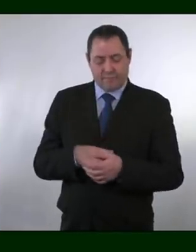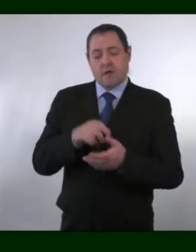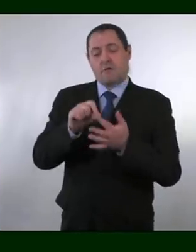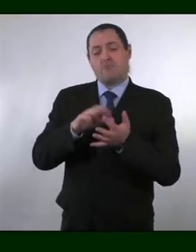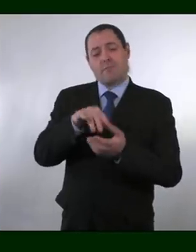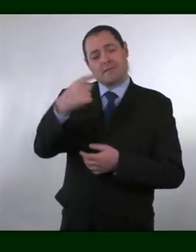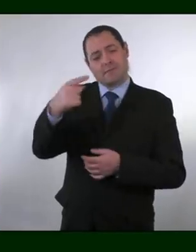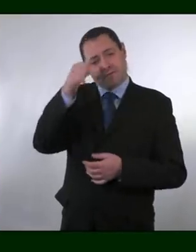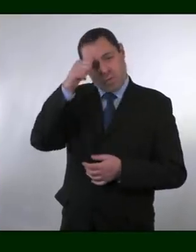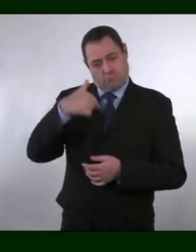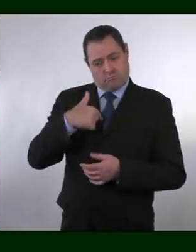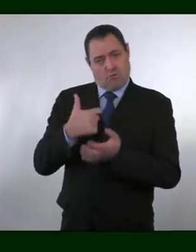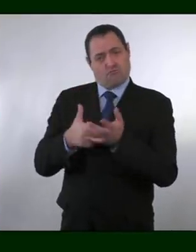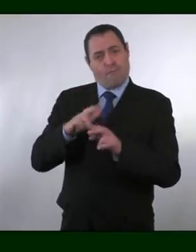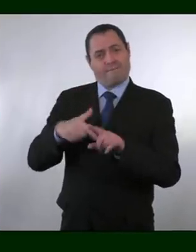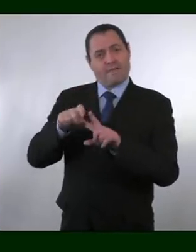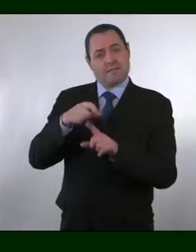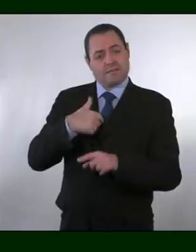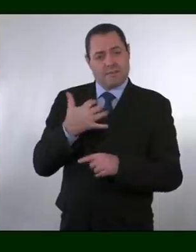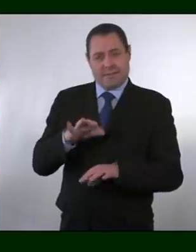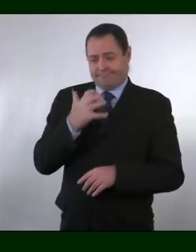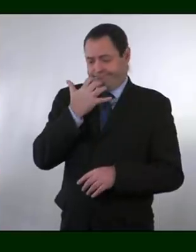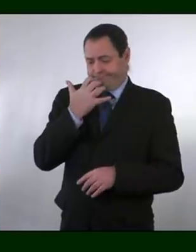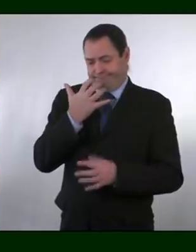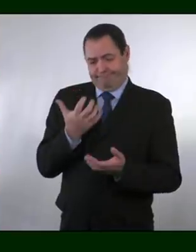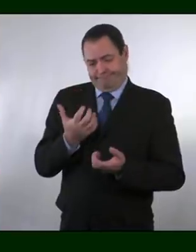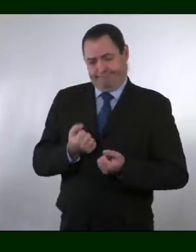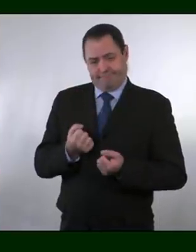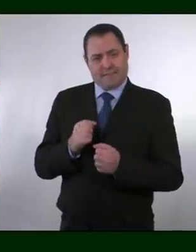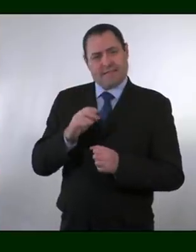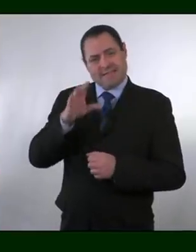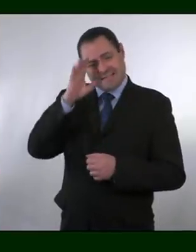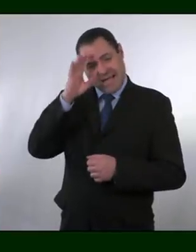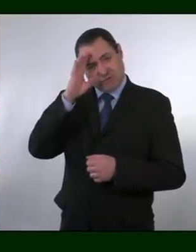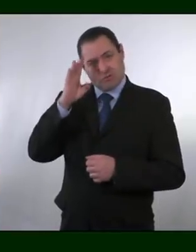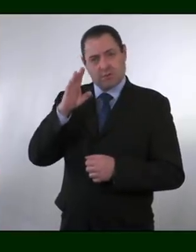in Romford have to put up with a dangerous junction and flyover at Gallows Corner, which